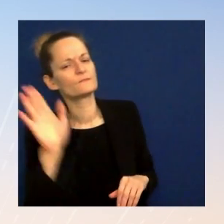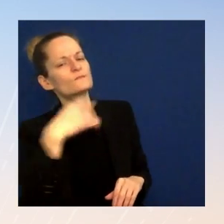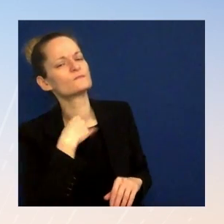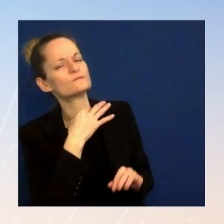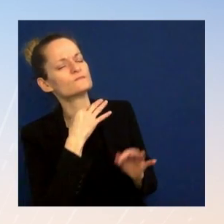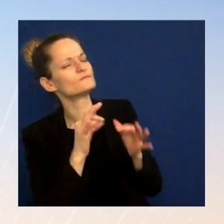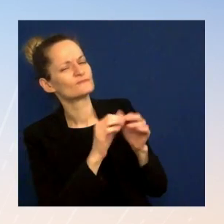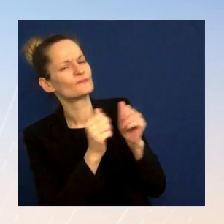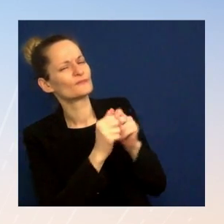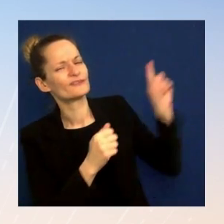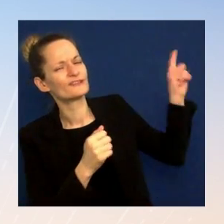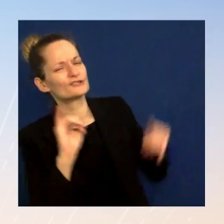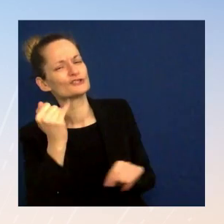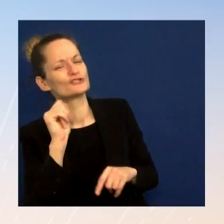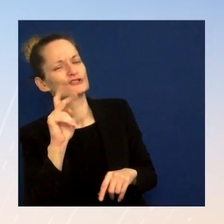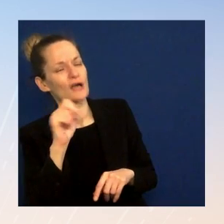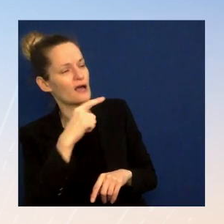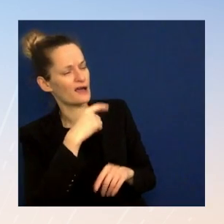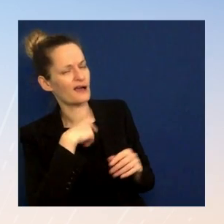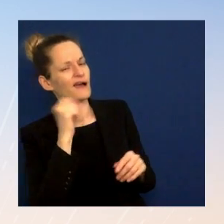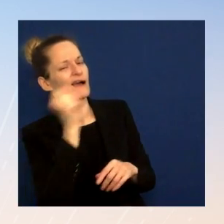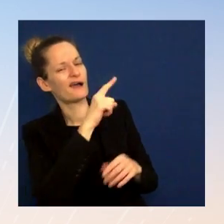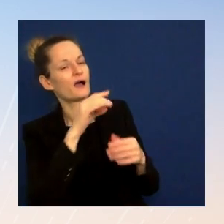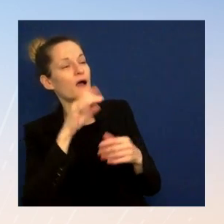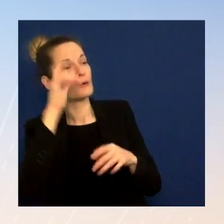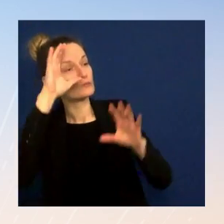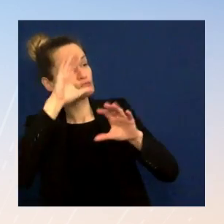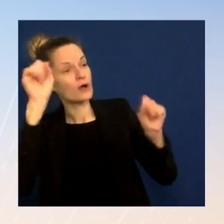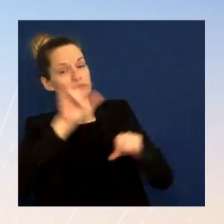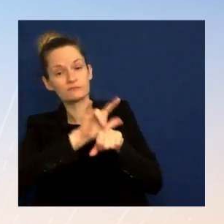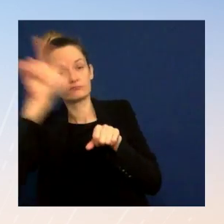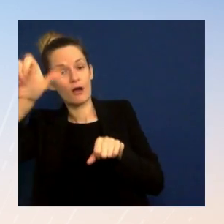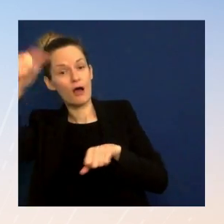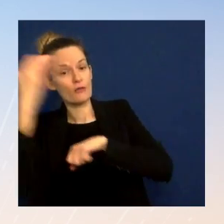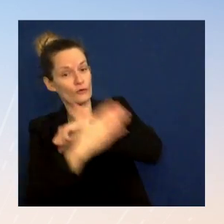and pushing on some of these other things when you're having trouble getting it home -- done at home.